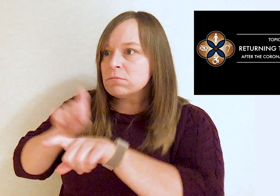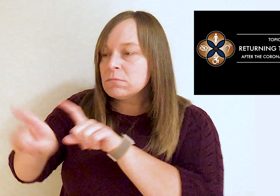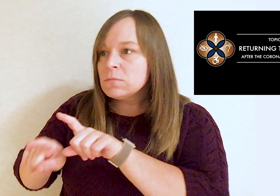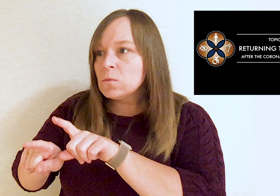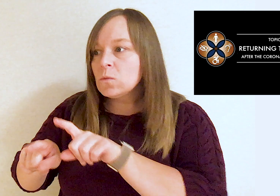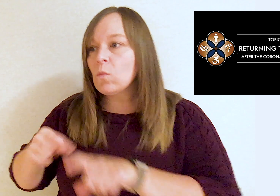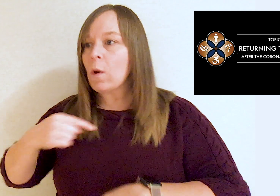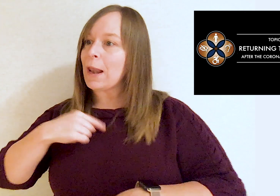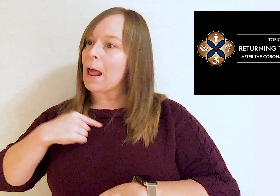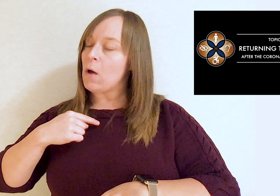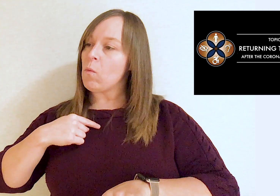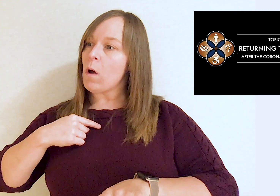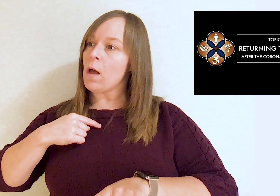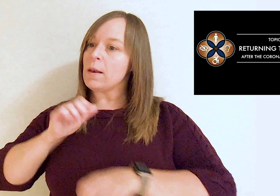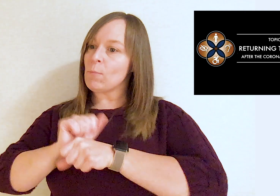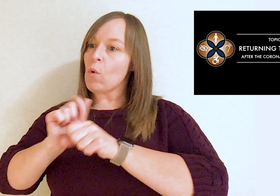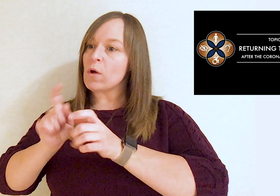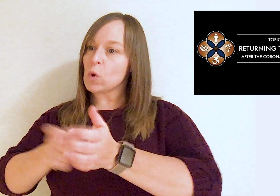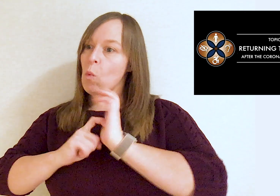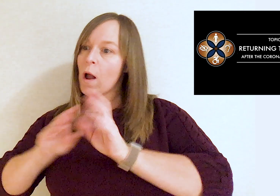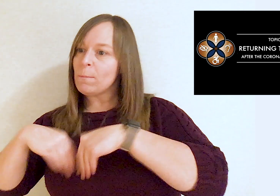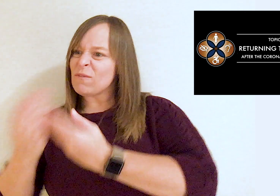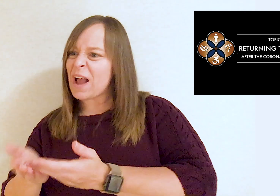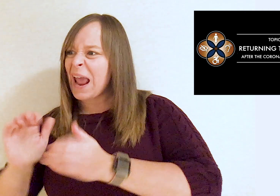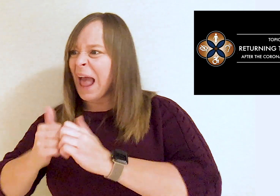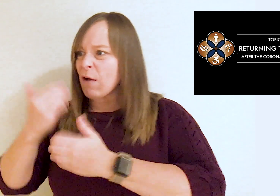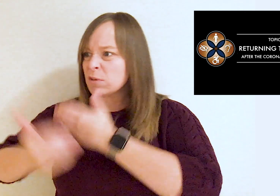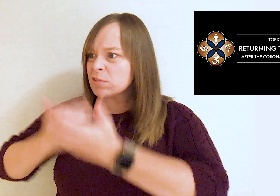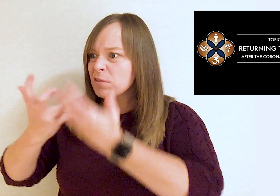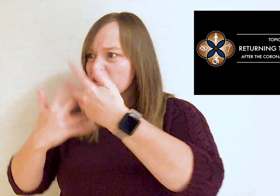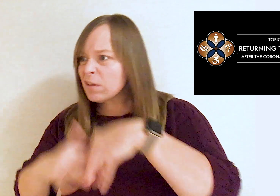What do you need to provide them with? Like, how is this process gonna work?